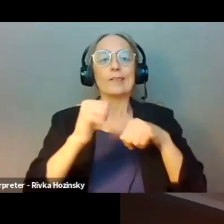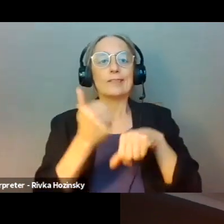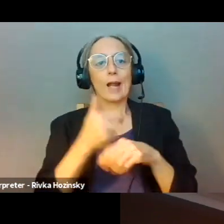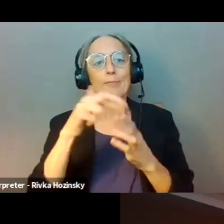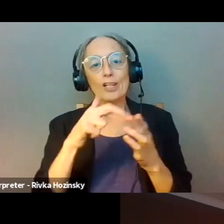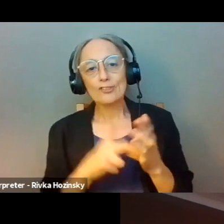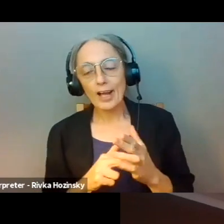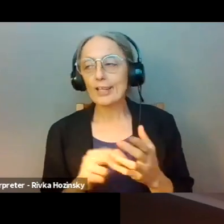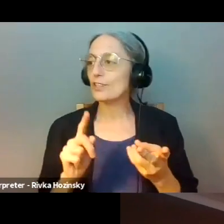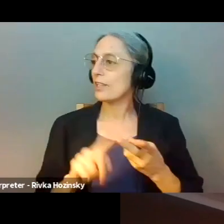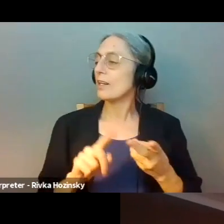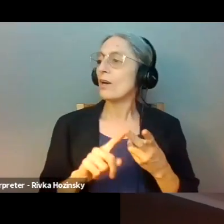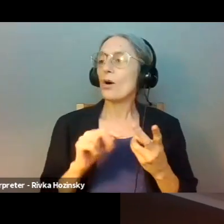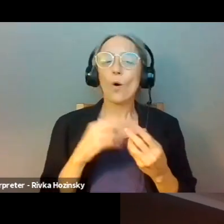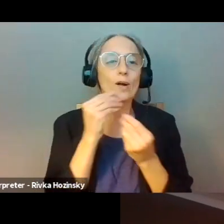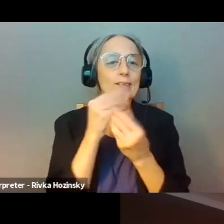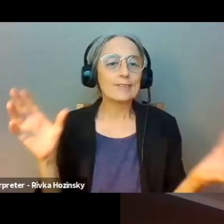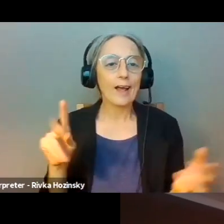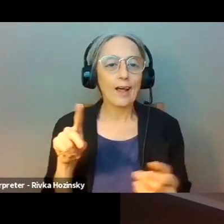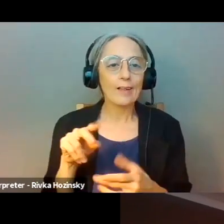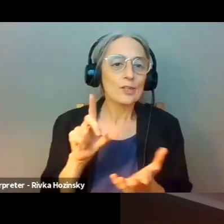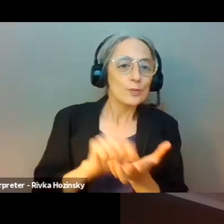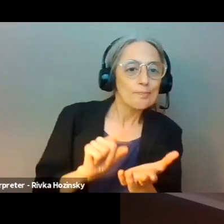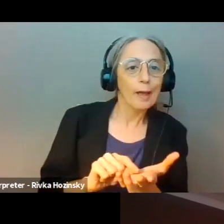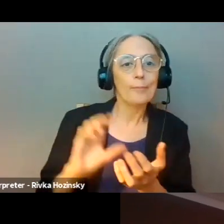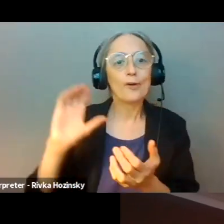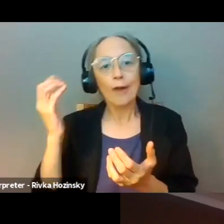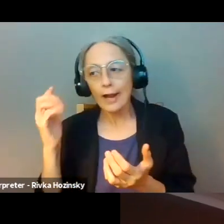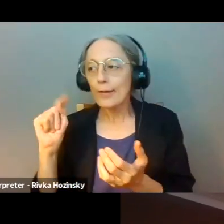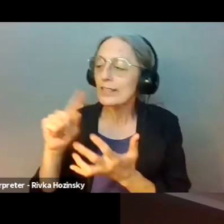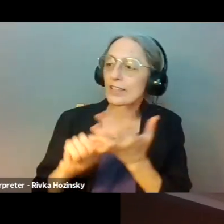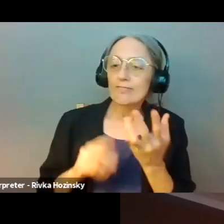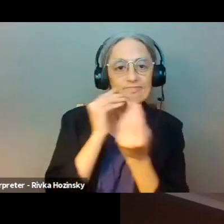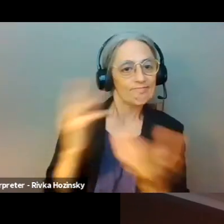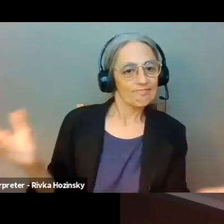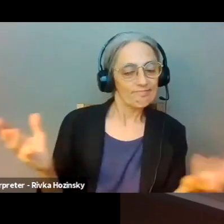or letting press know, are there any disability language guides that would be